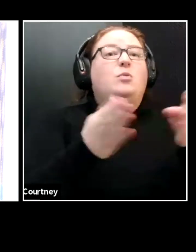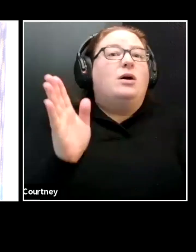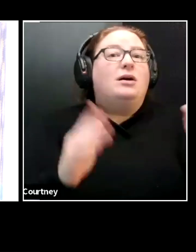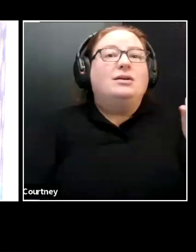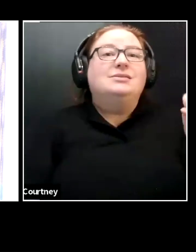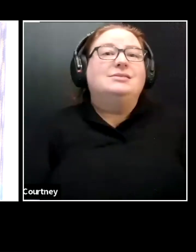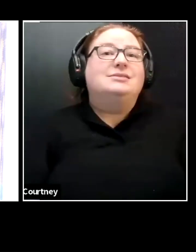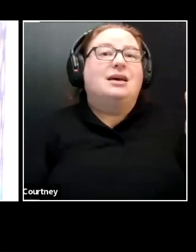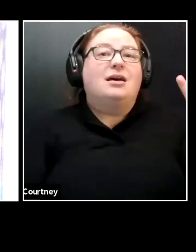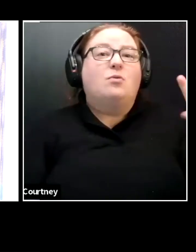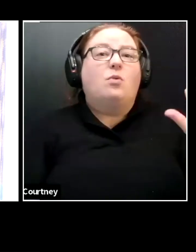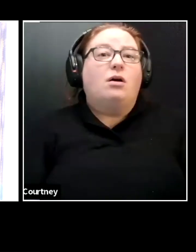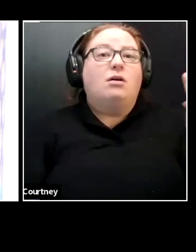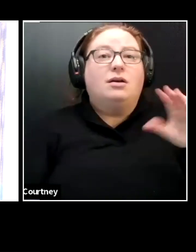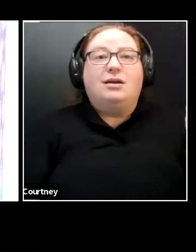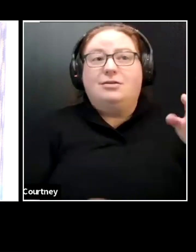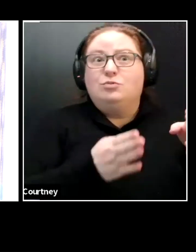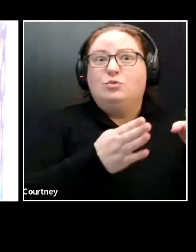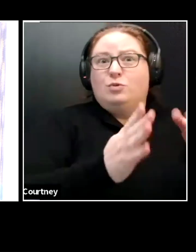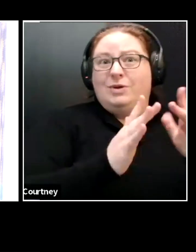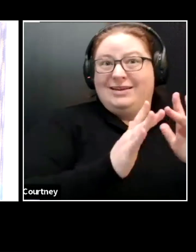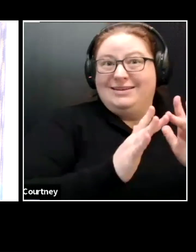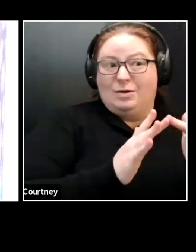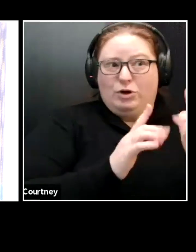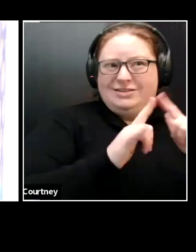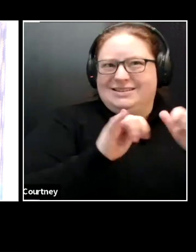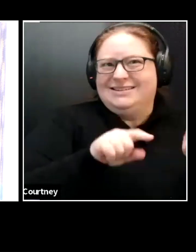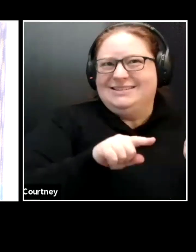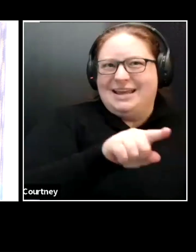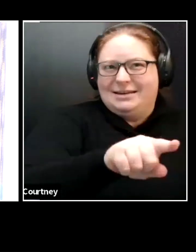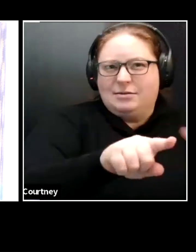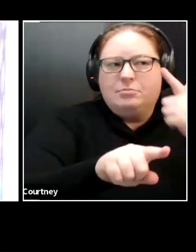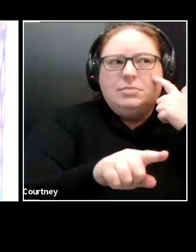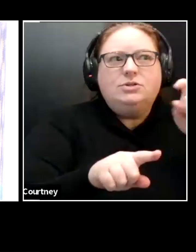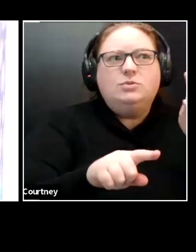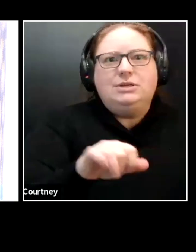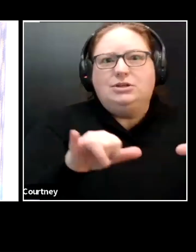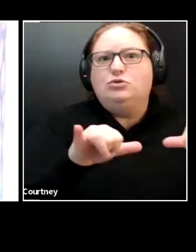networks uh in tandem because we need to be able to measure access across both of those. And